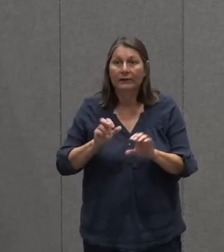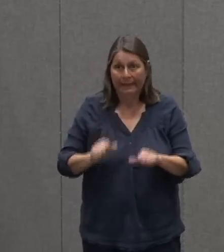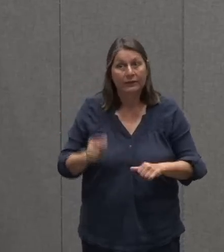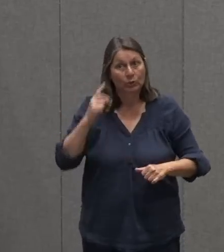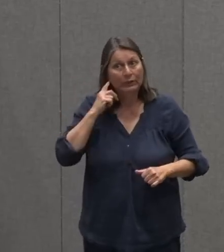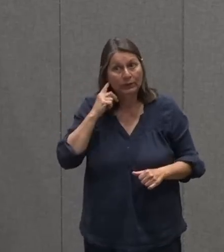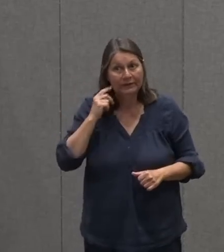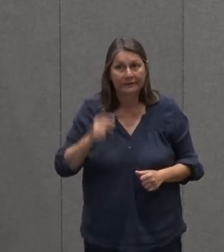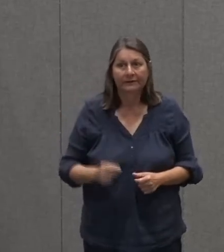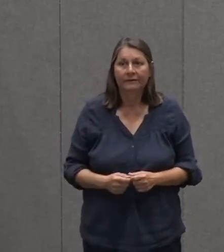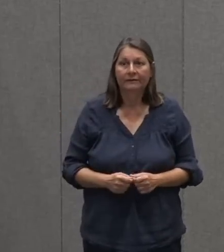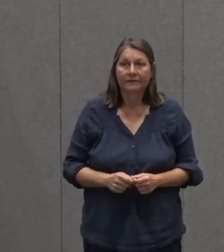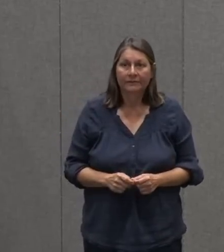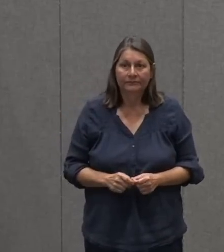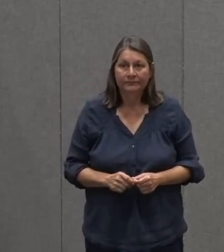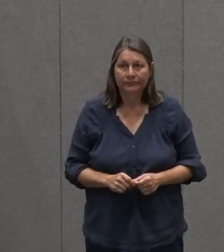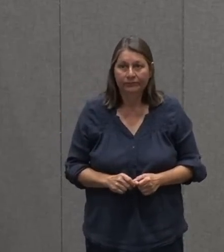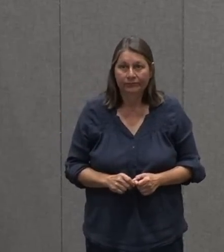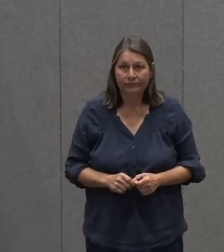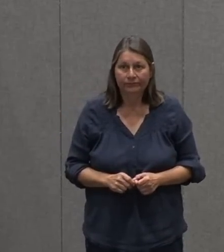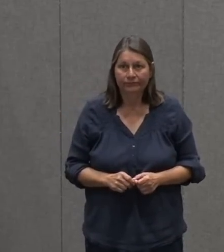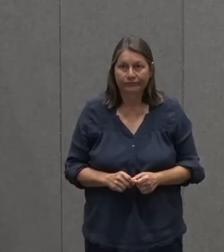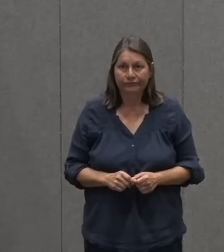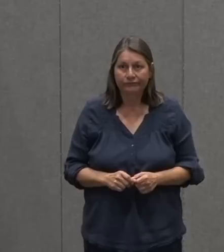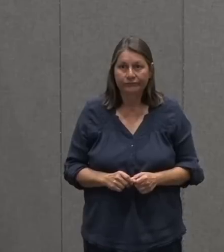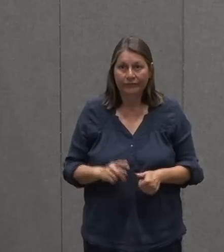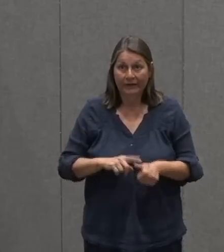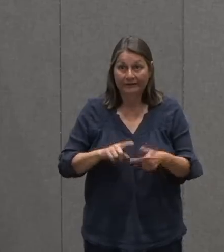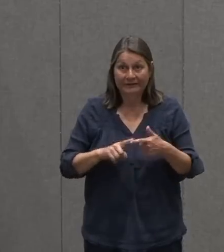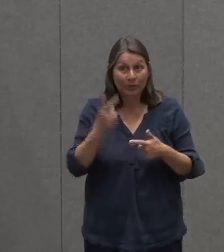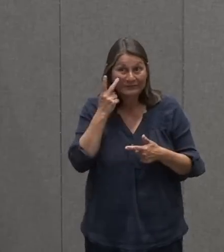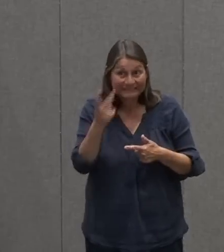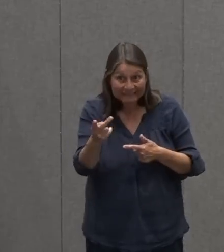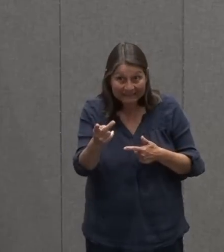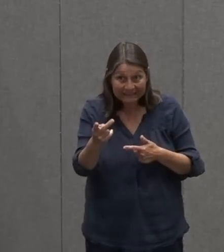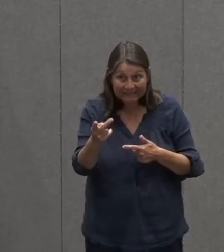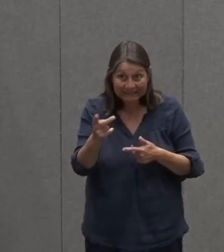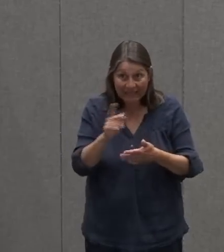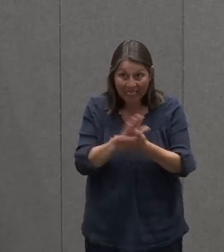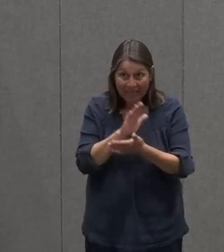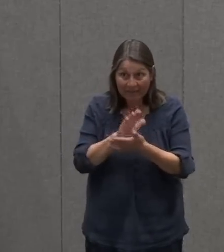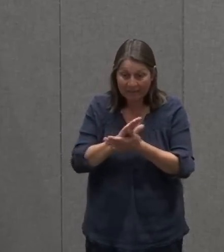So I'm going to take a piece of paper here next so you can see what's coming out.